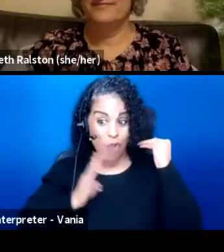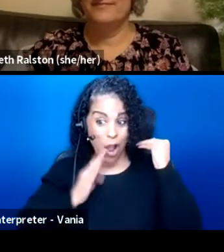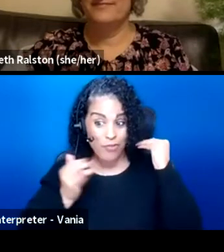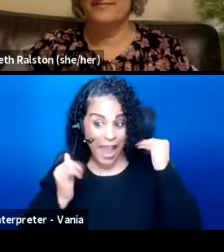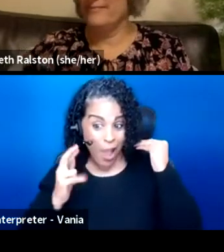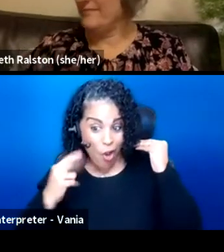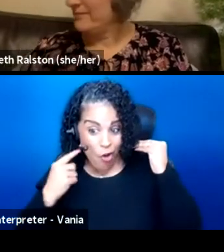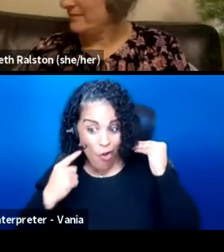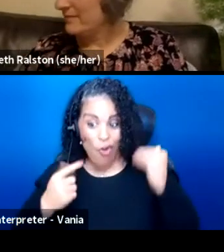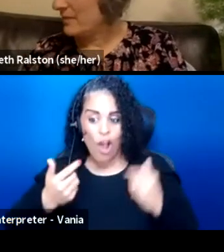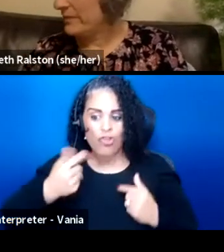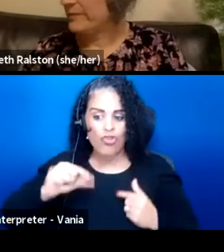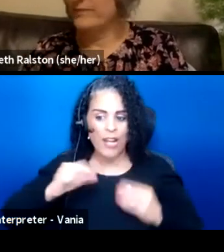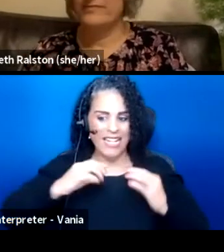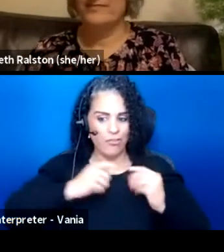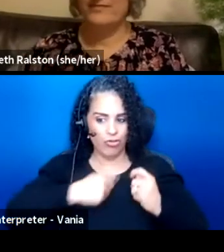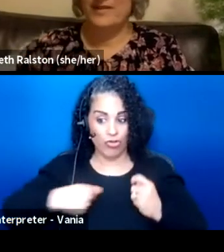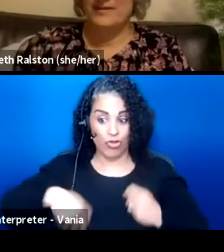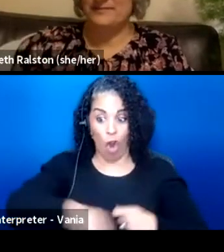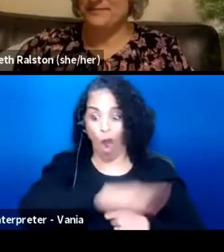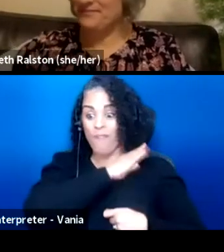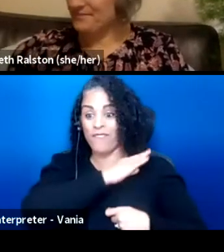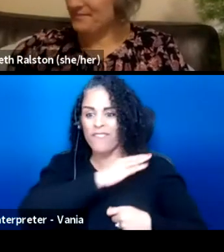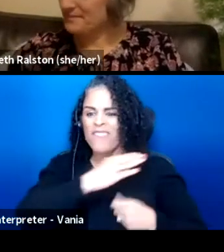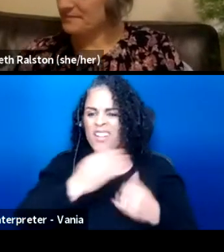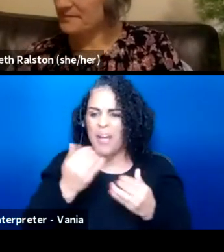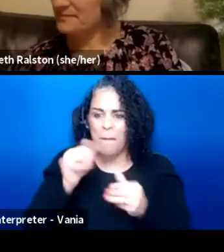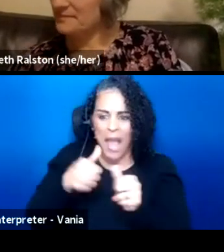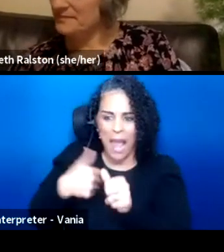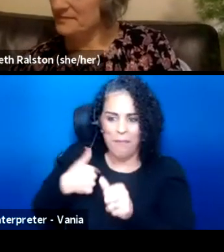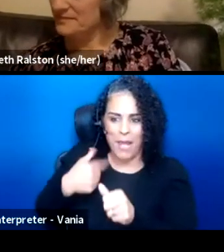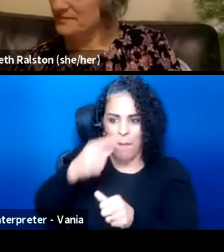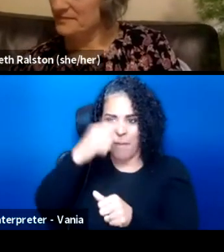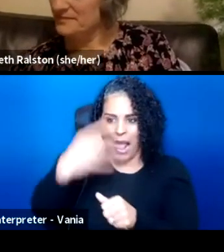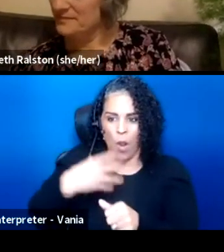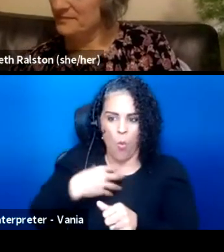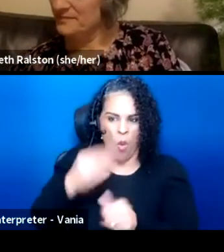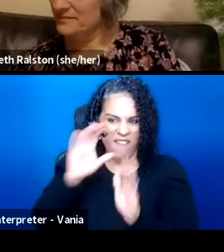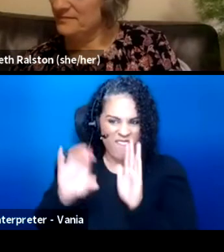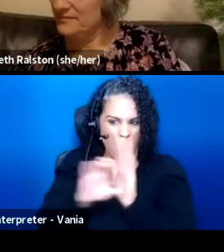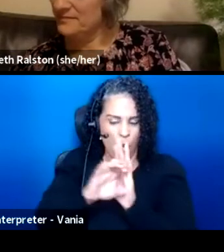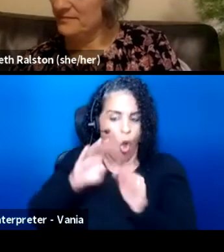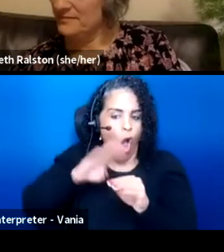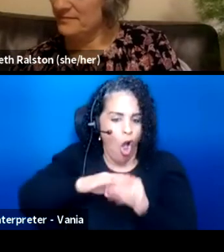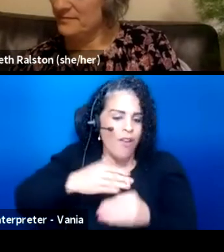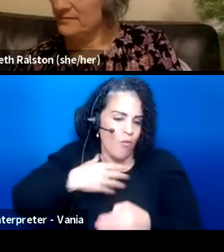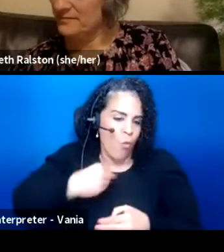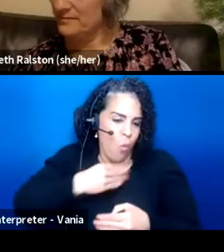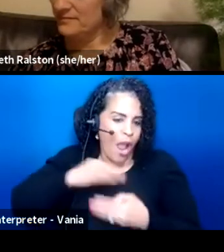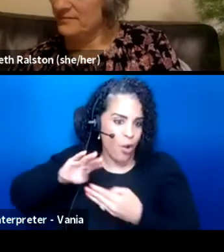and behind me is a black and white photo on a white wall. I would like to acknowledge that we are